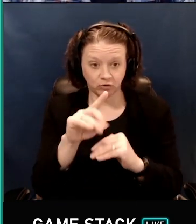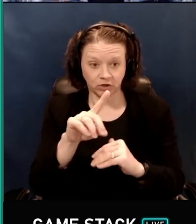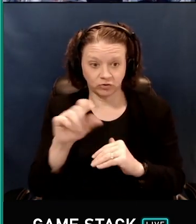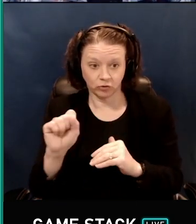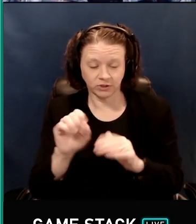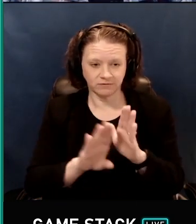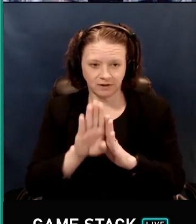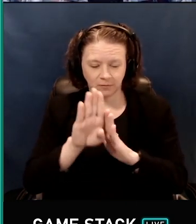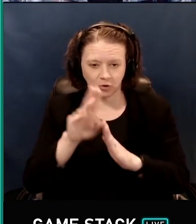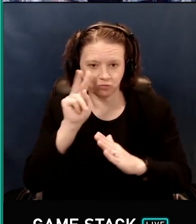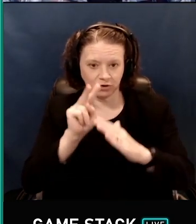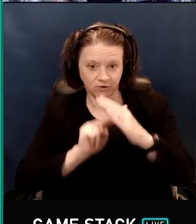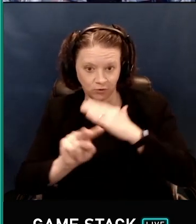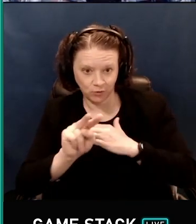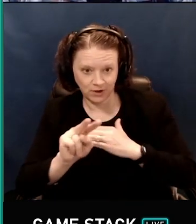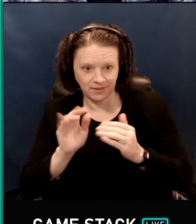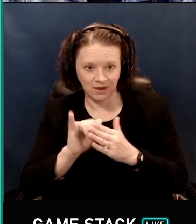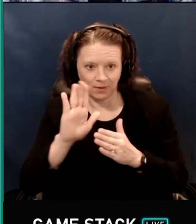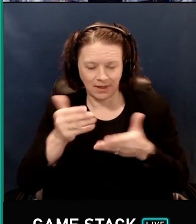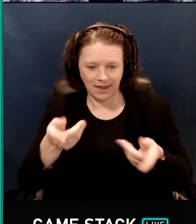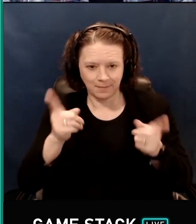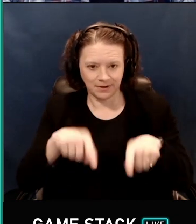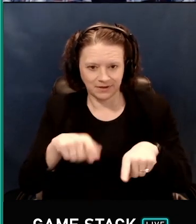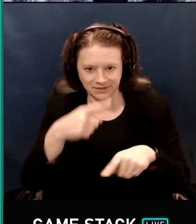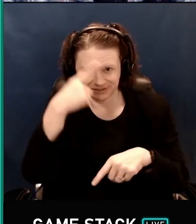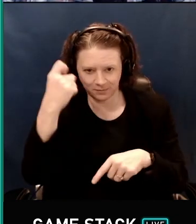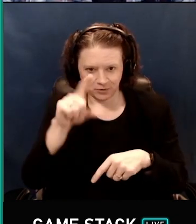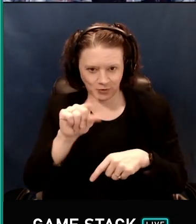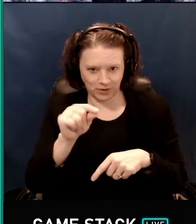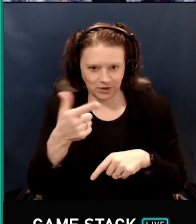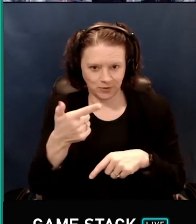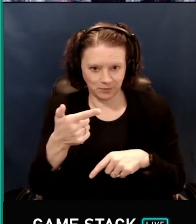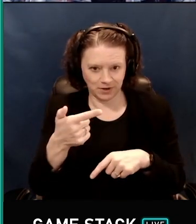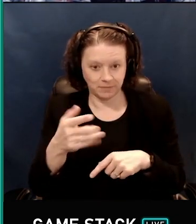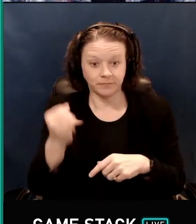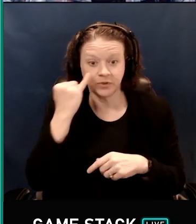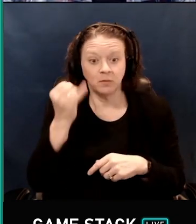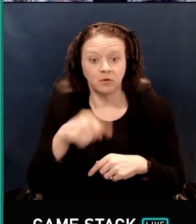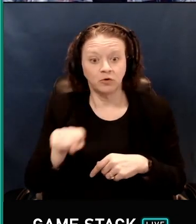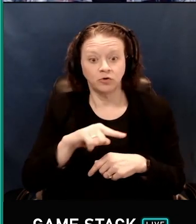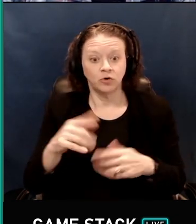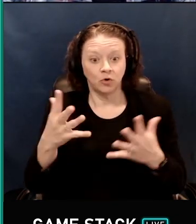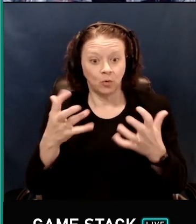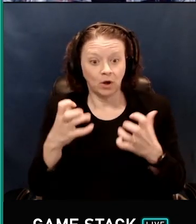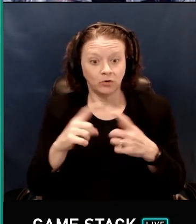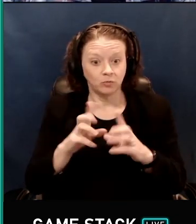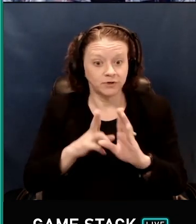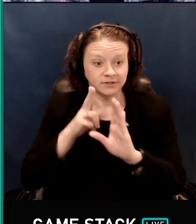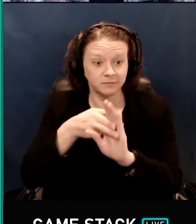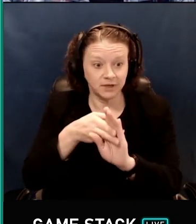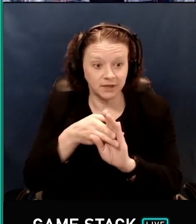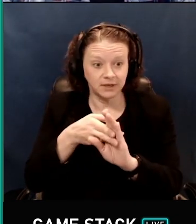And if you'd like to participate, you can reach out to us at AskWinDStorage, it's actually ask Windows DirectStorage storage.